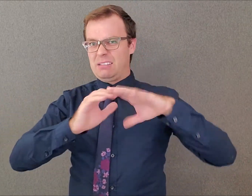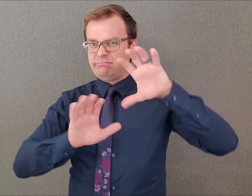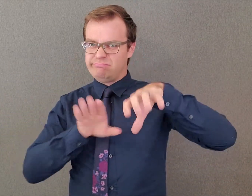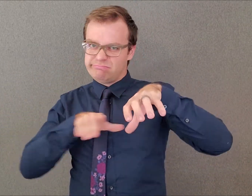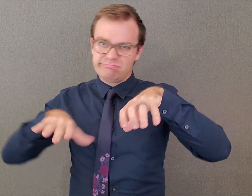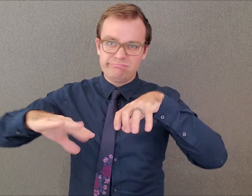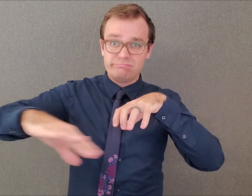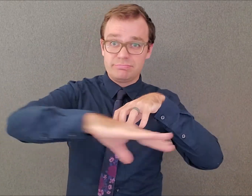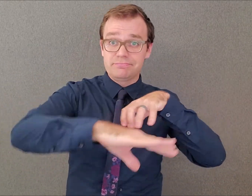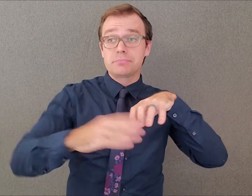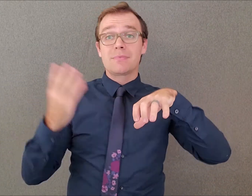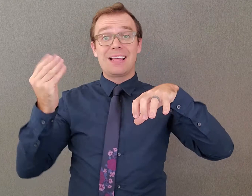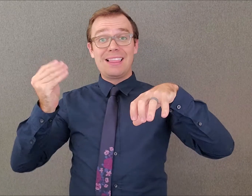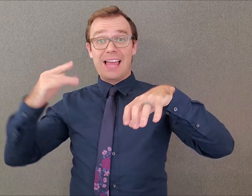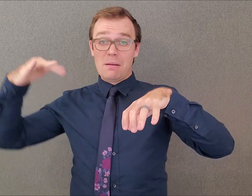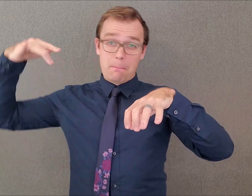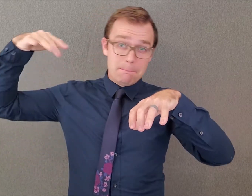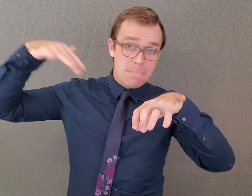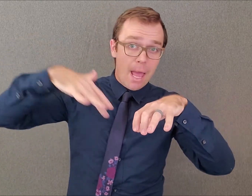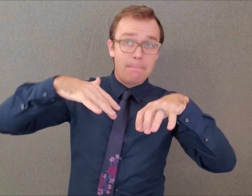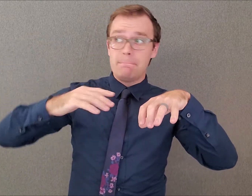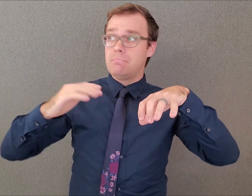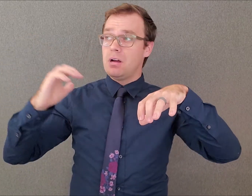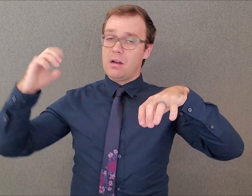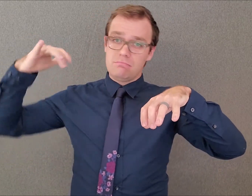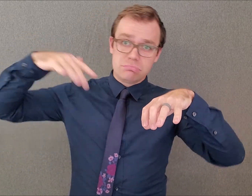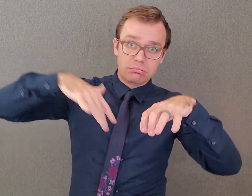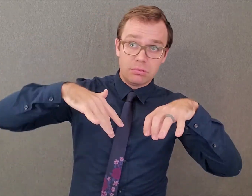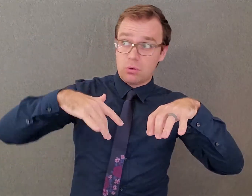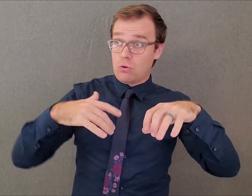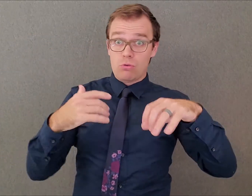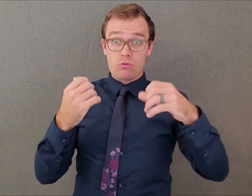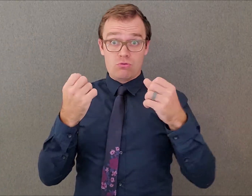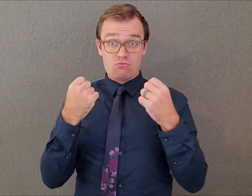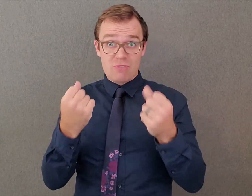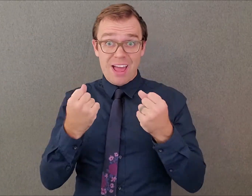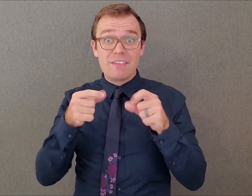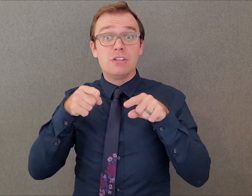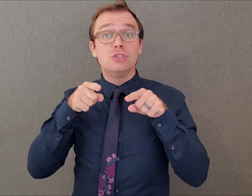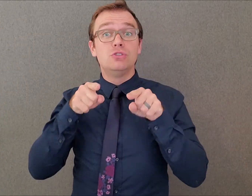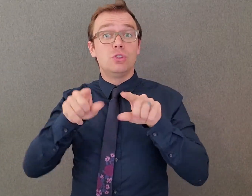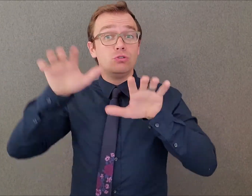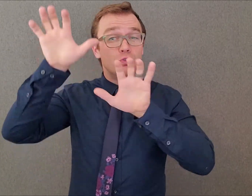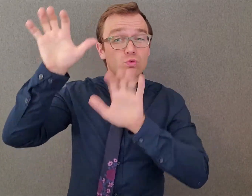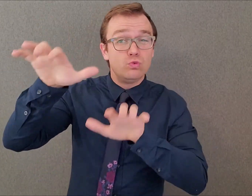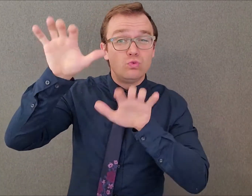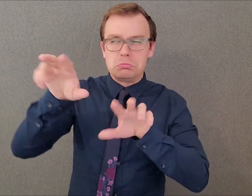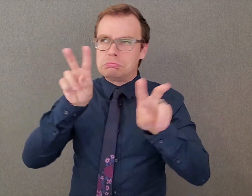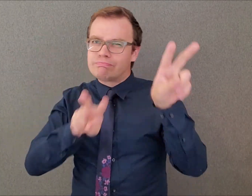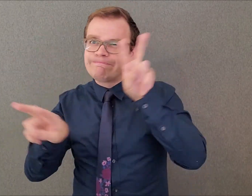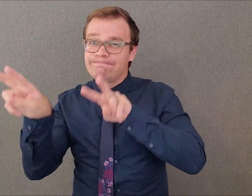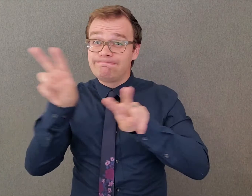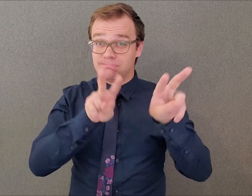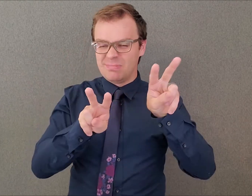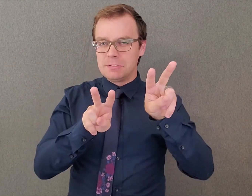During a landside or rockslide, stay alert when driving during storms.